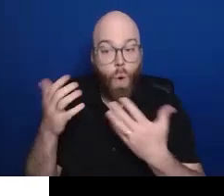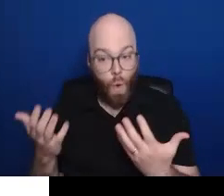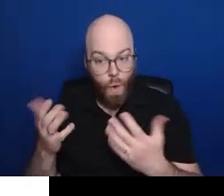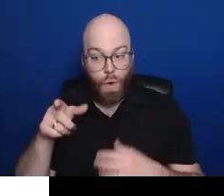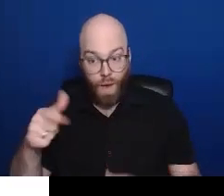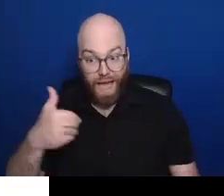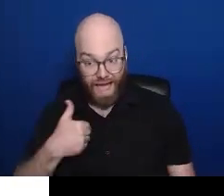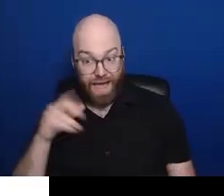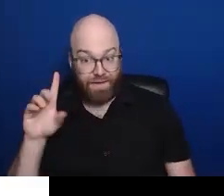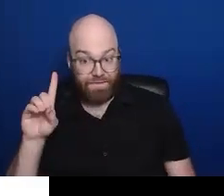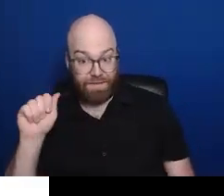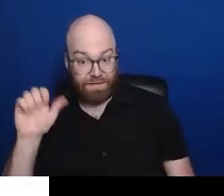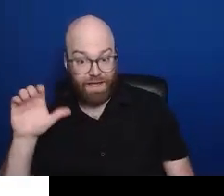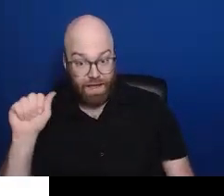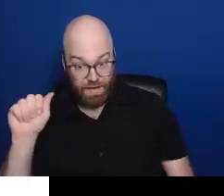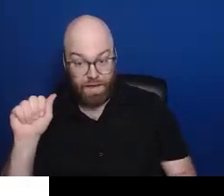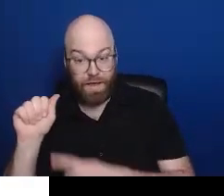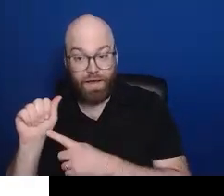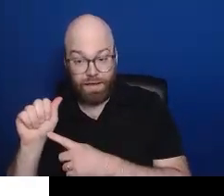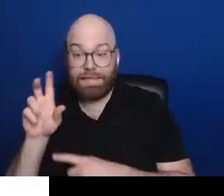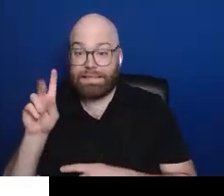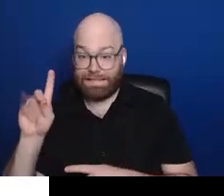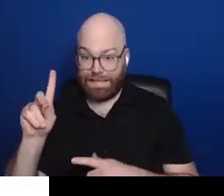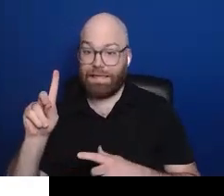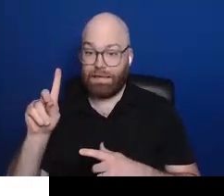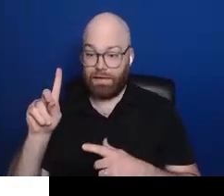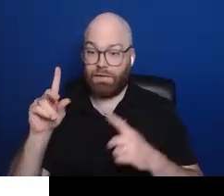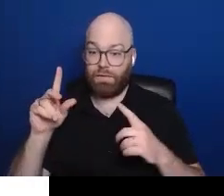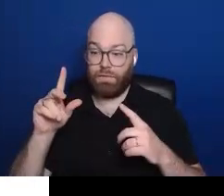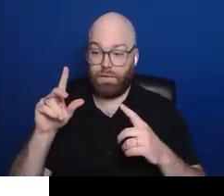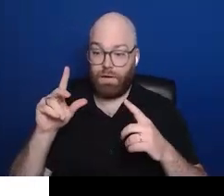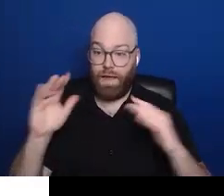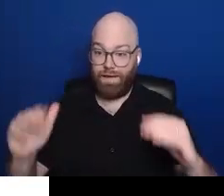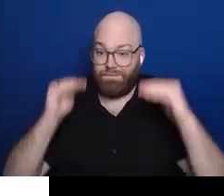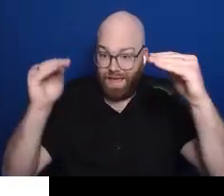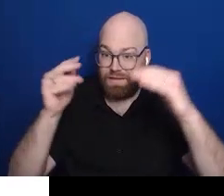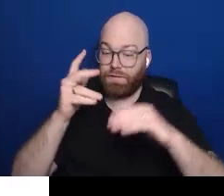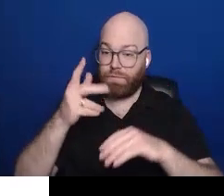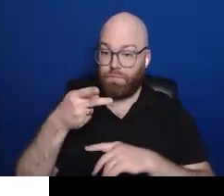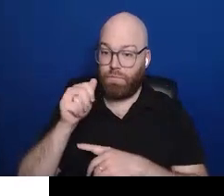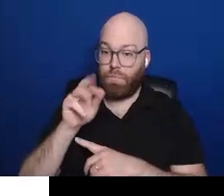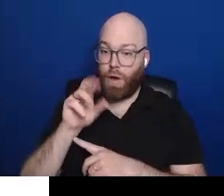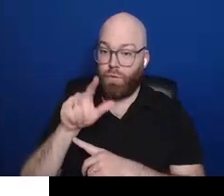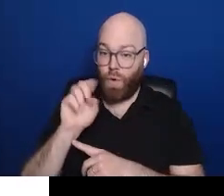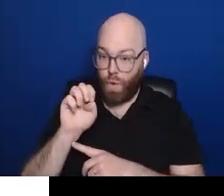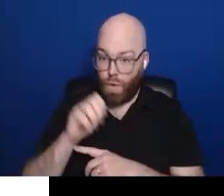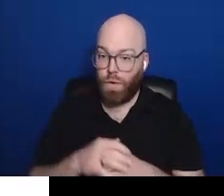did advanced parole and upon granted advanced parole. They later came in and they were paroled into the United States.